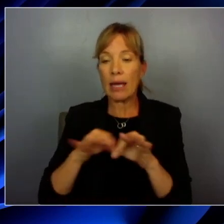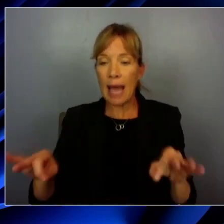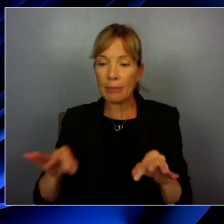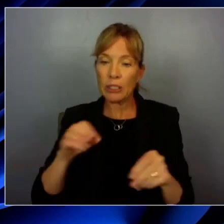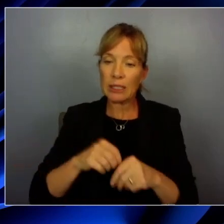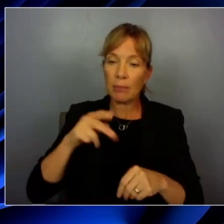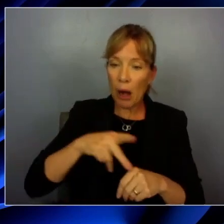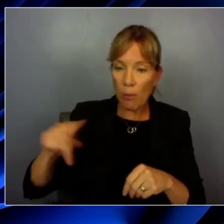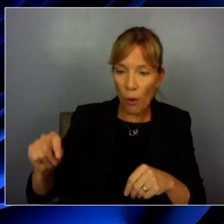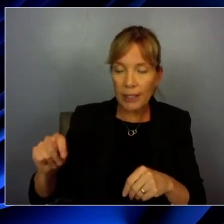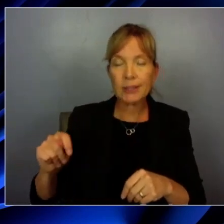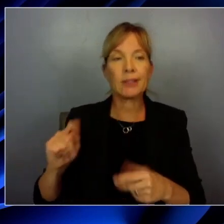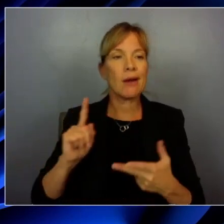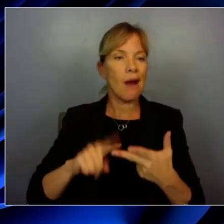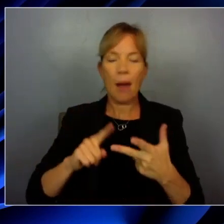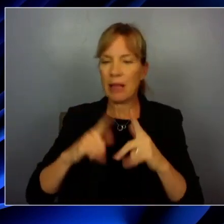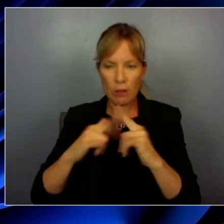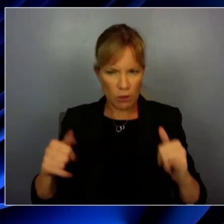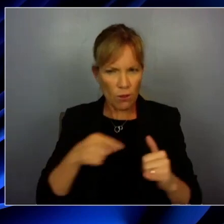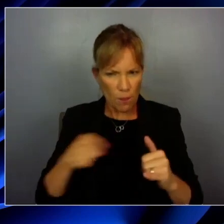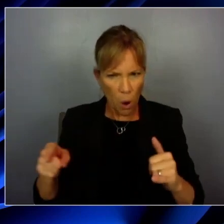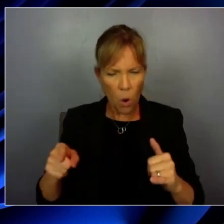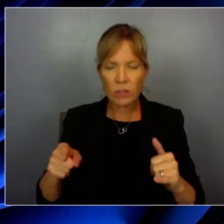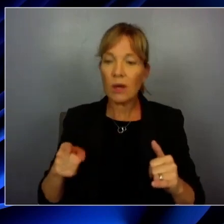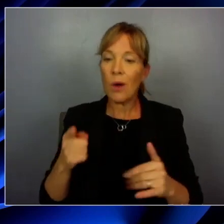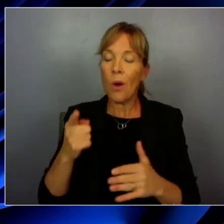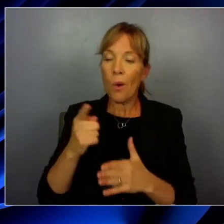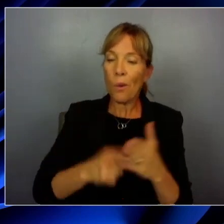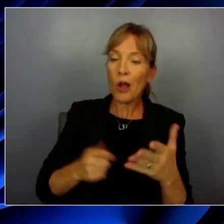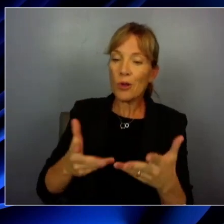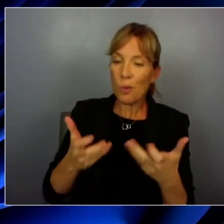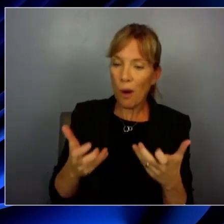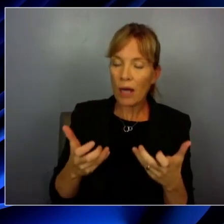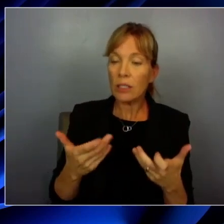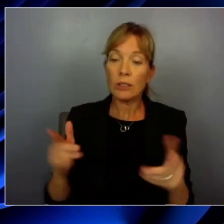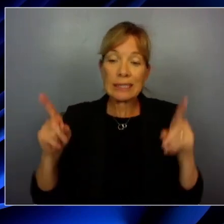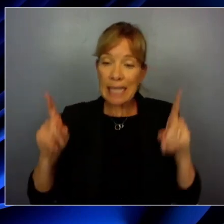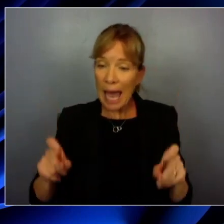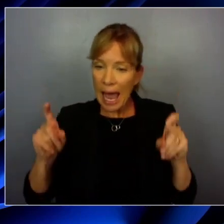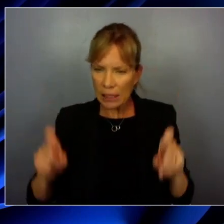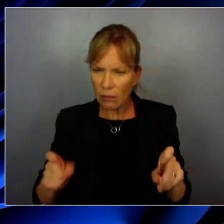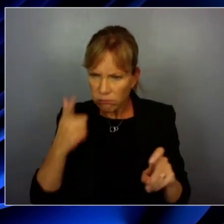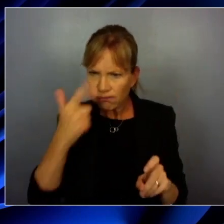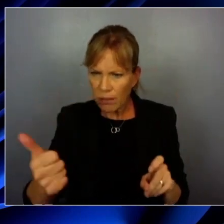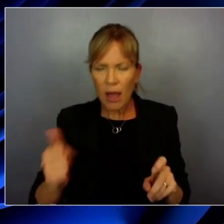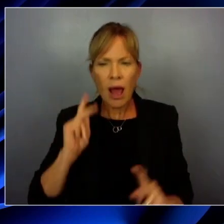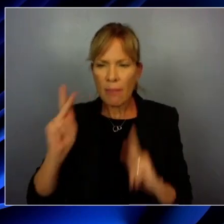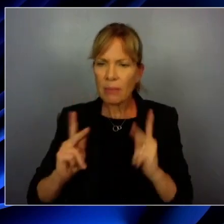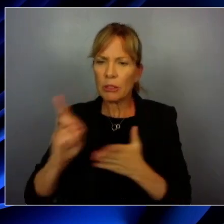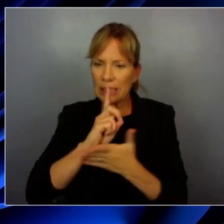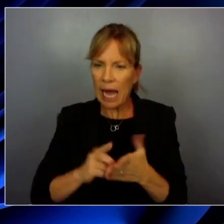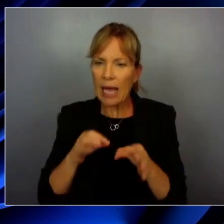PowerPoint videos etc. What you want is you want to you want to test these things and people design their captions for lots of different.